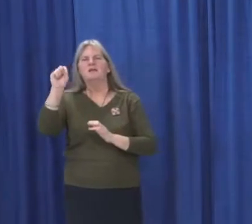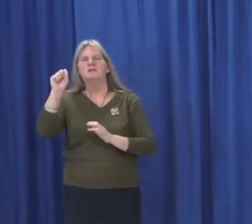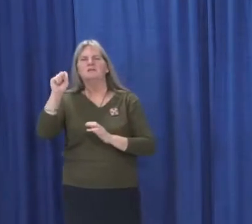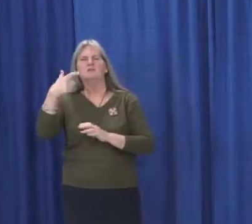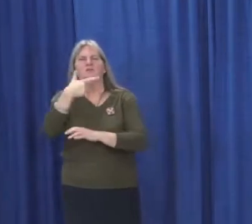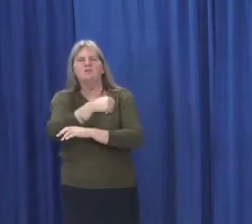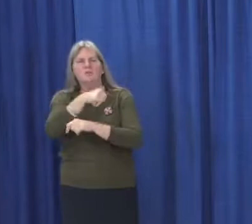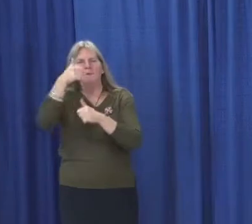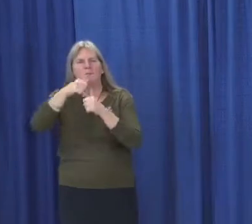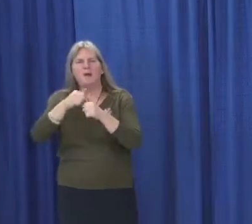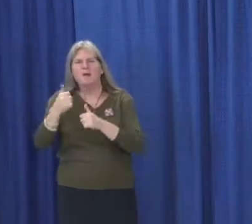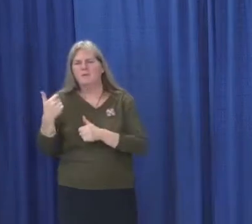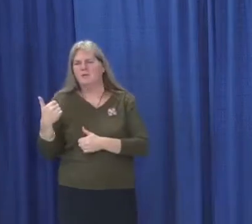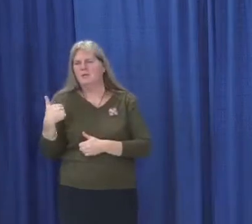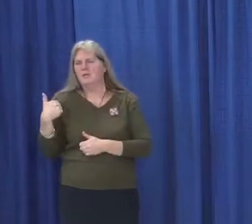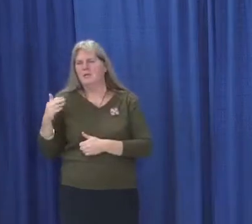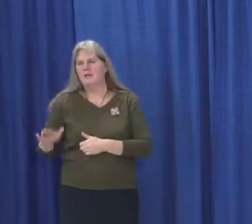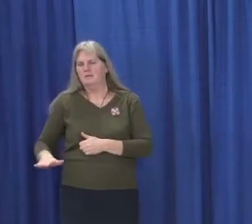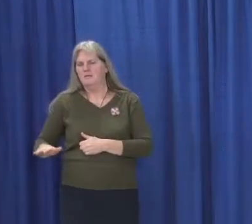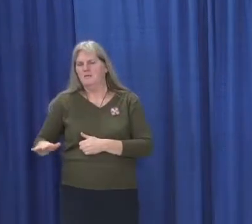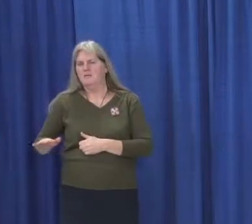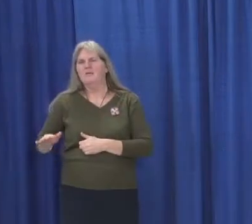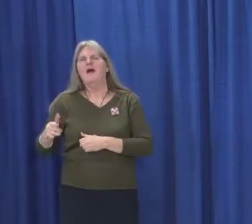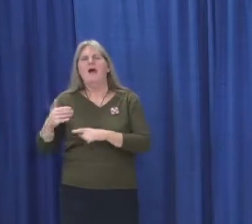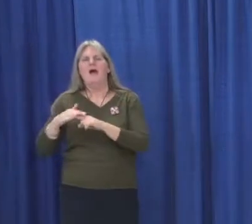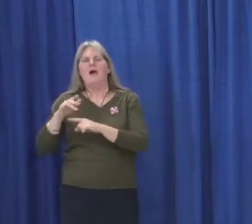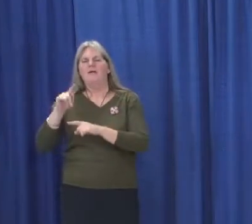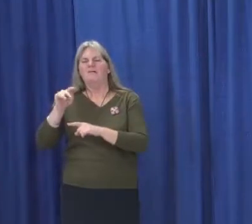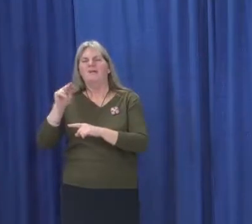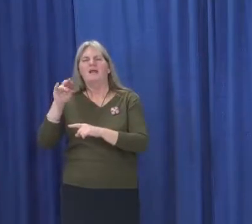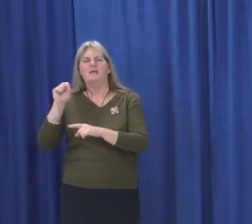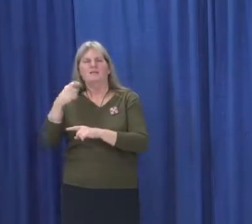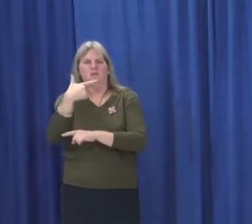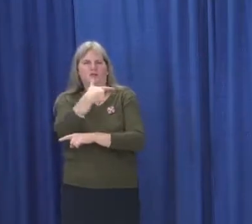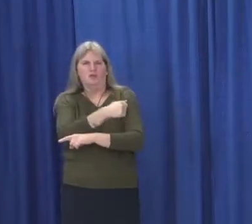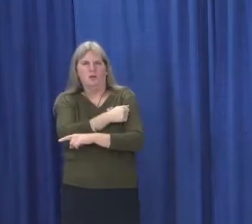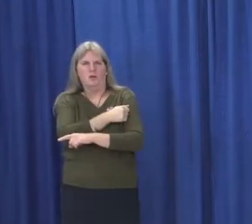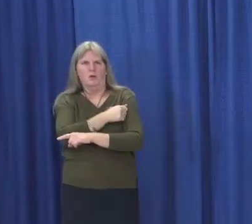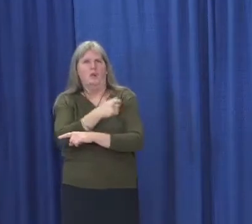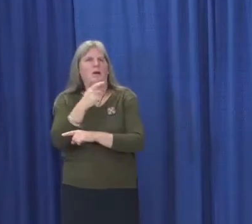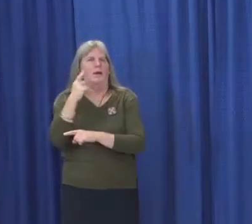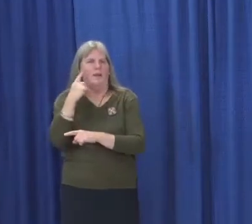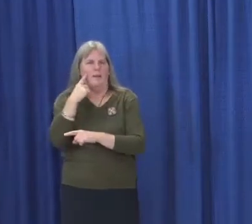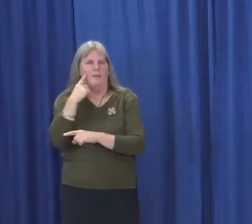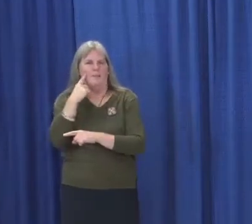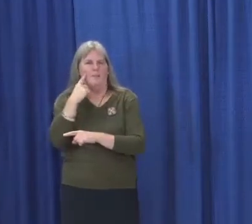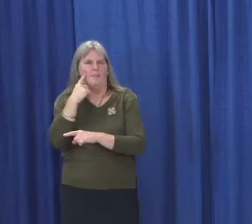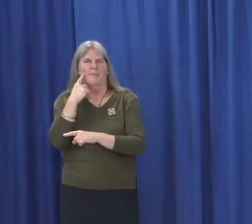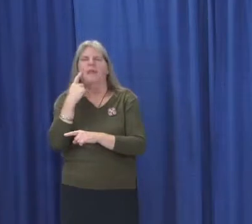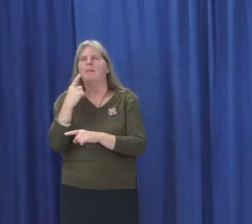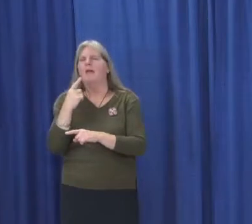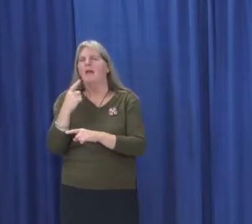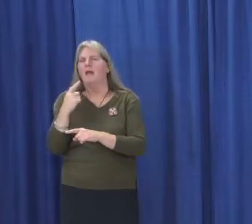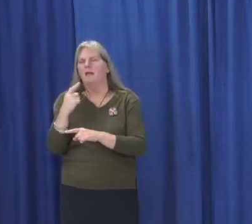may be people remember getting it as a young child and usually it's due in young adulthood or